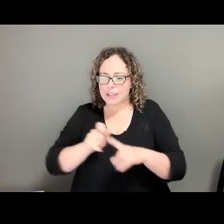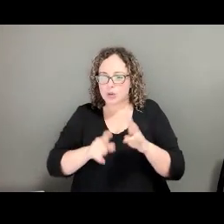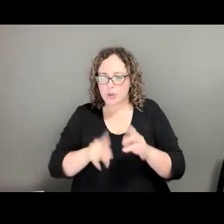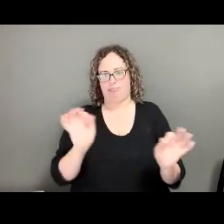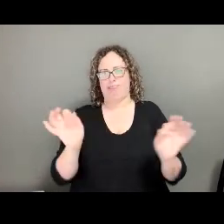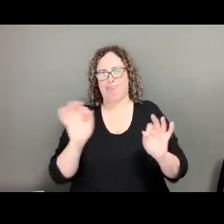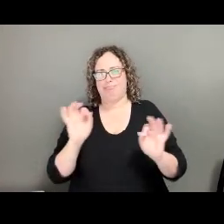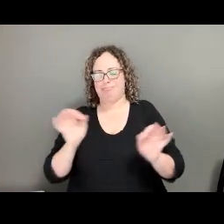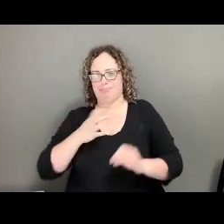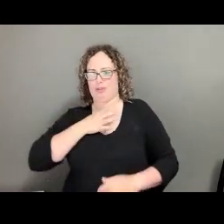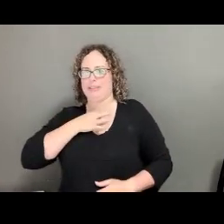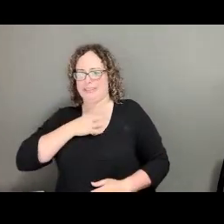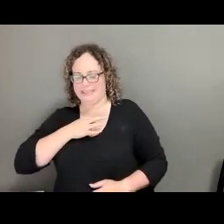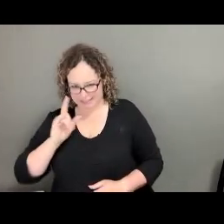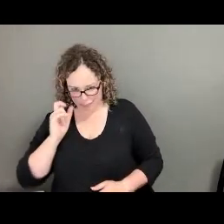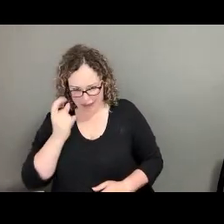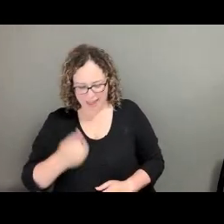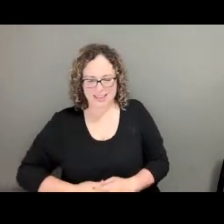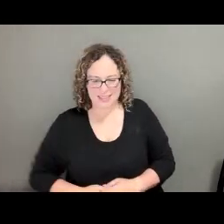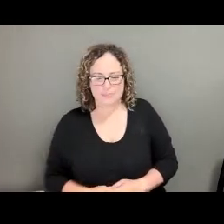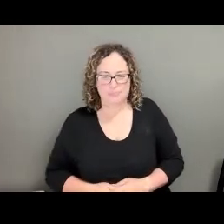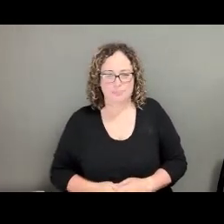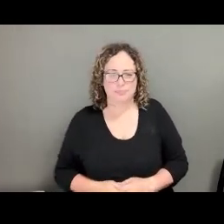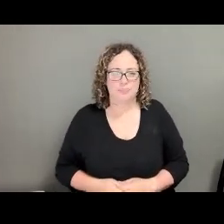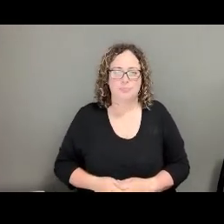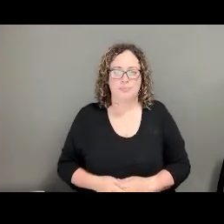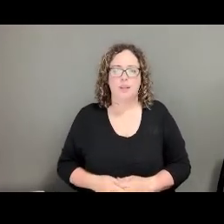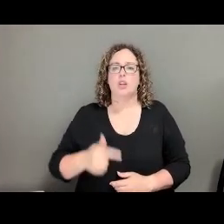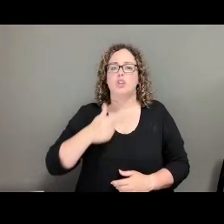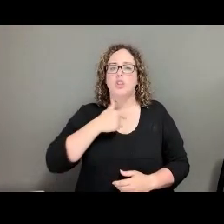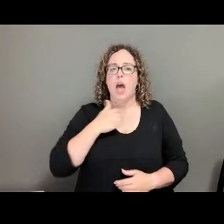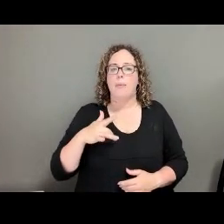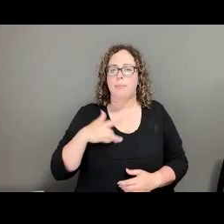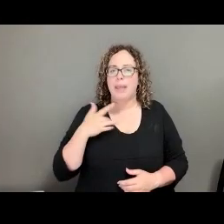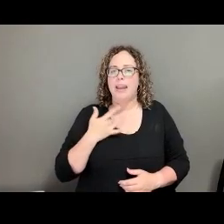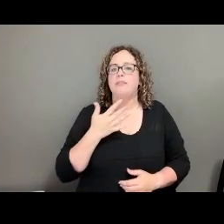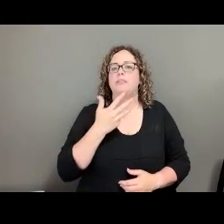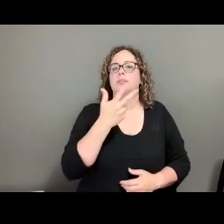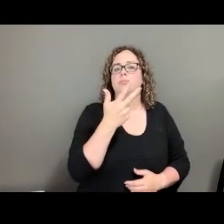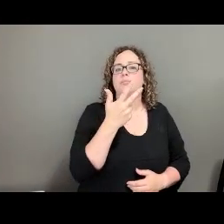went to the island in 1992 and, lived in that house. We actually had all of our holidays